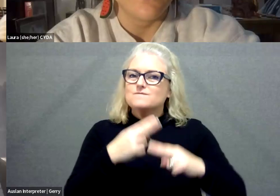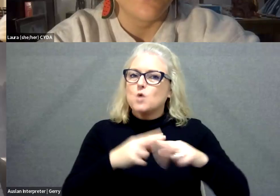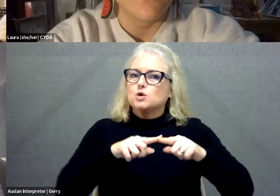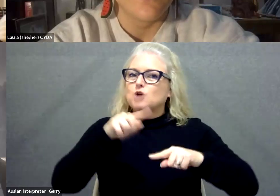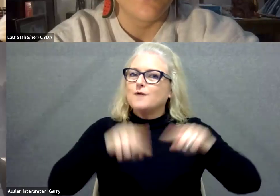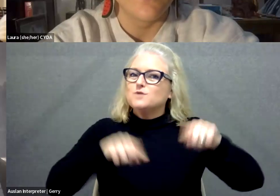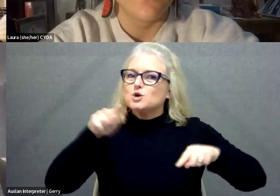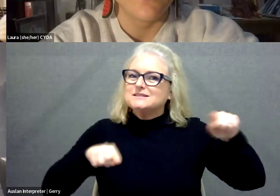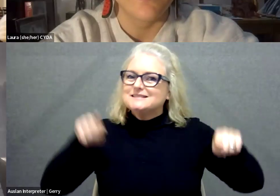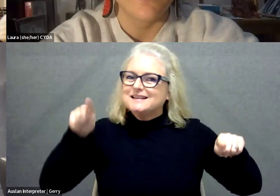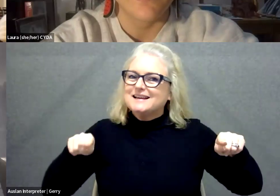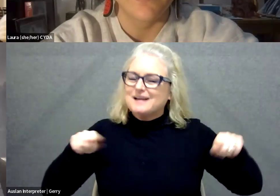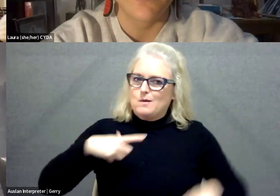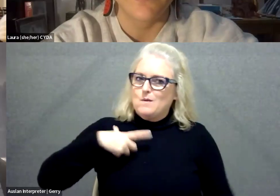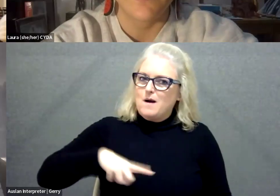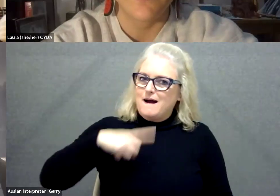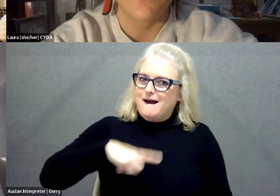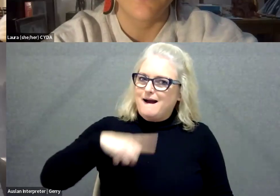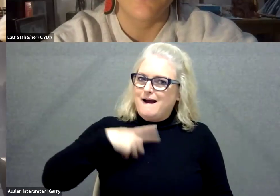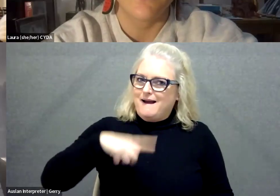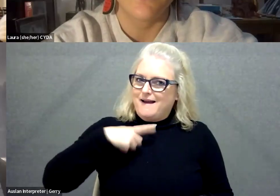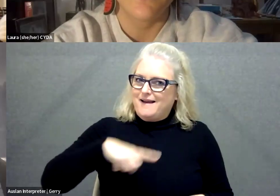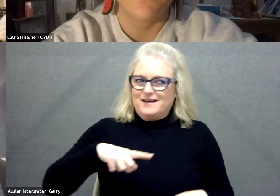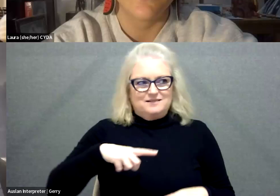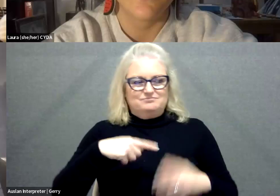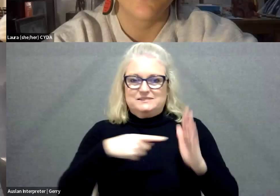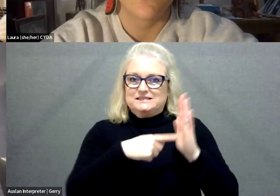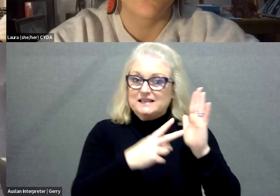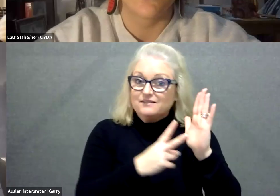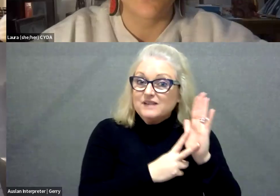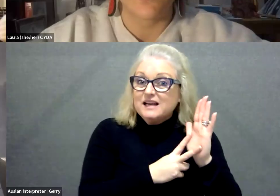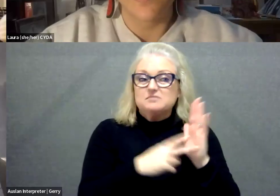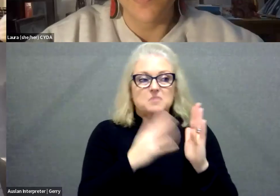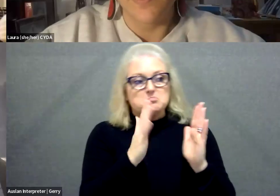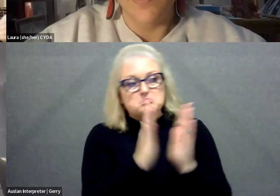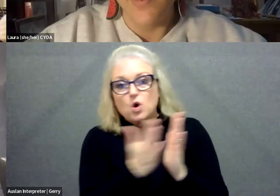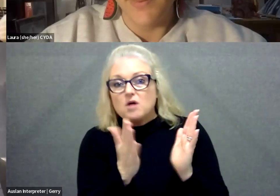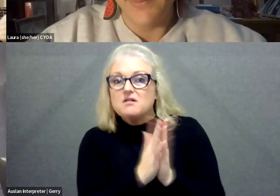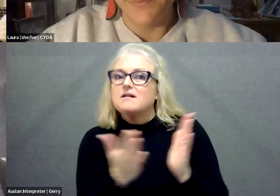accurate representation of disability in TV or books, or things that children and young